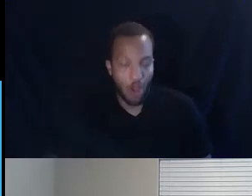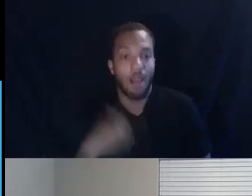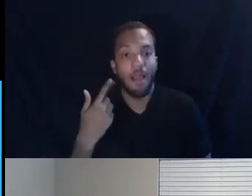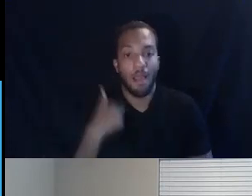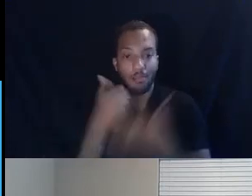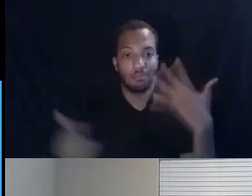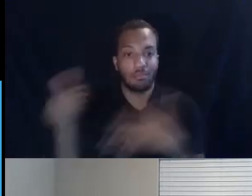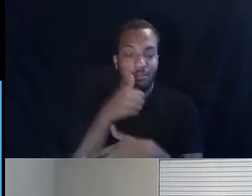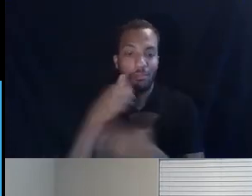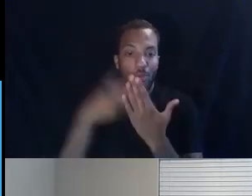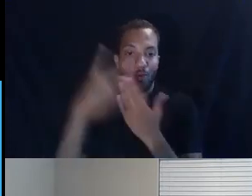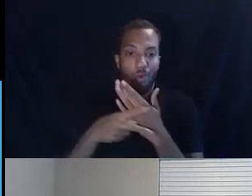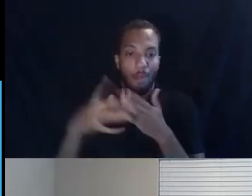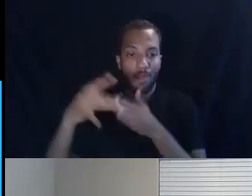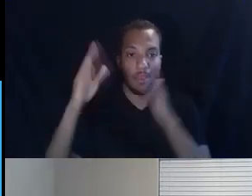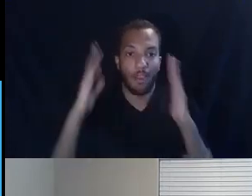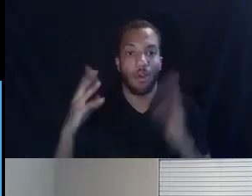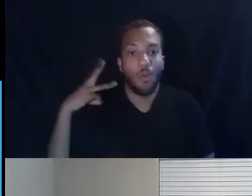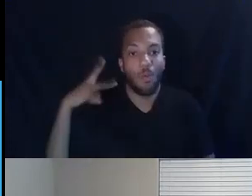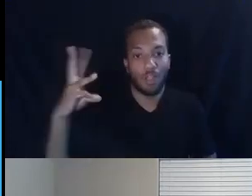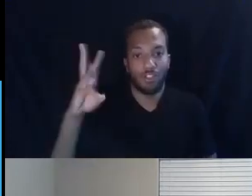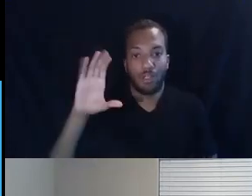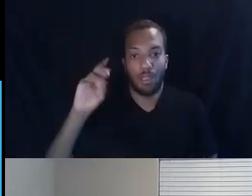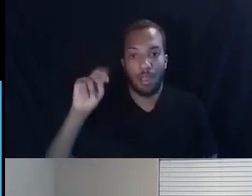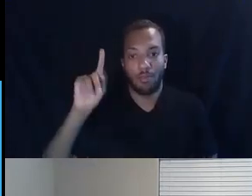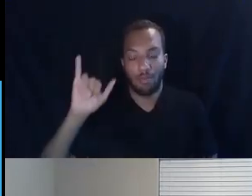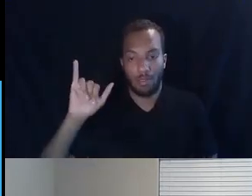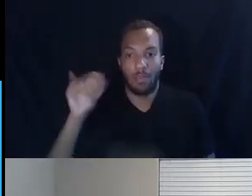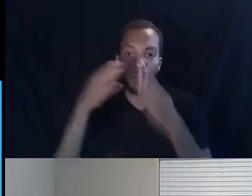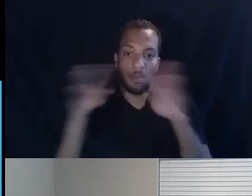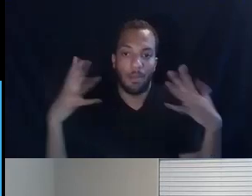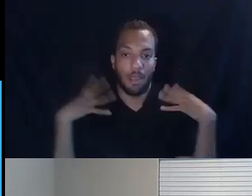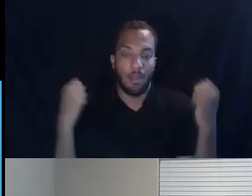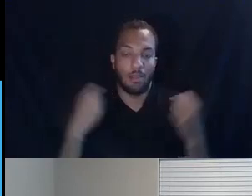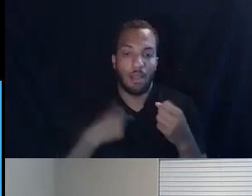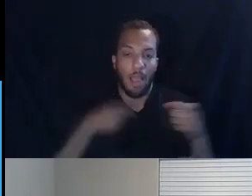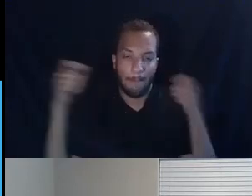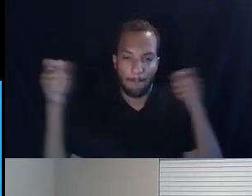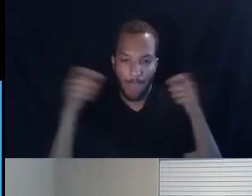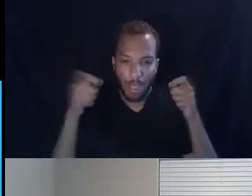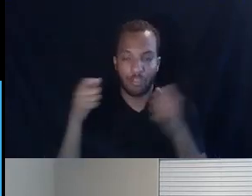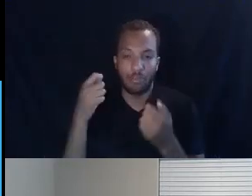at Washington County Public Health. And I manage our County's community health improvement plan work.